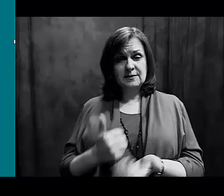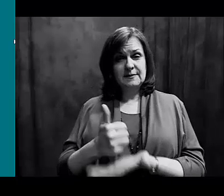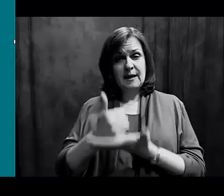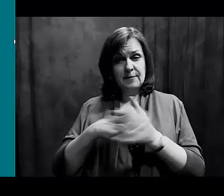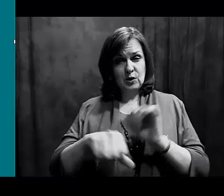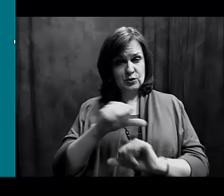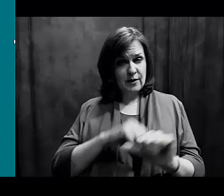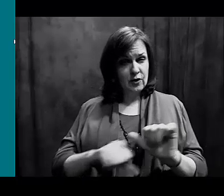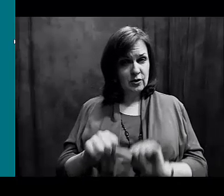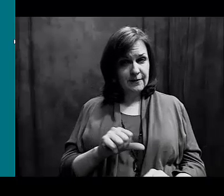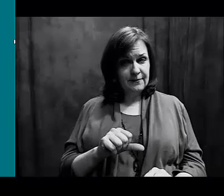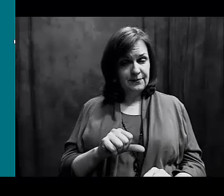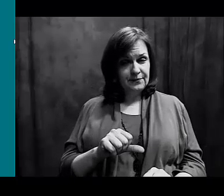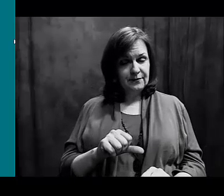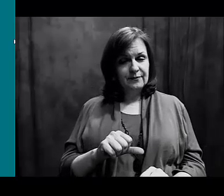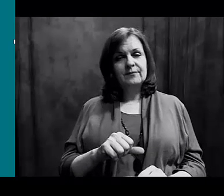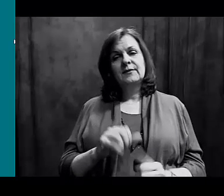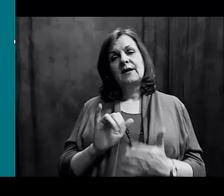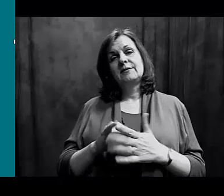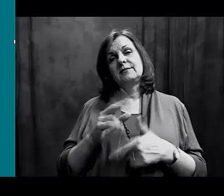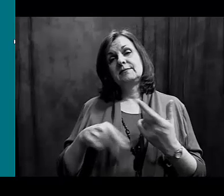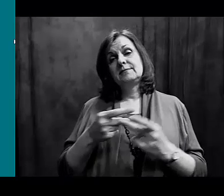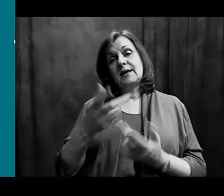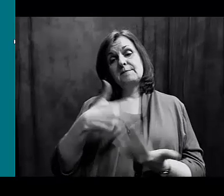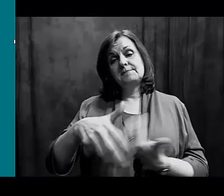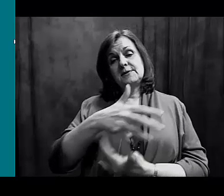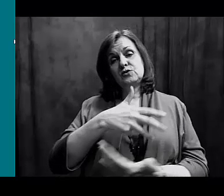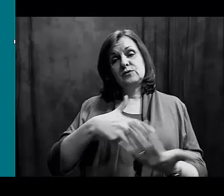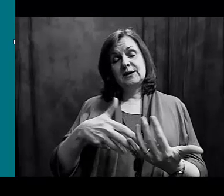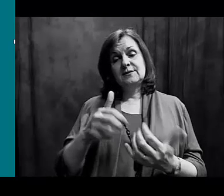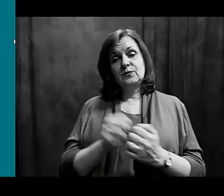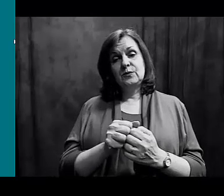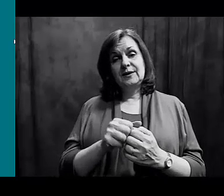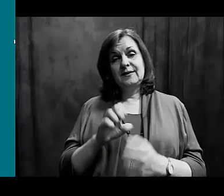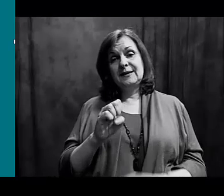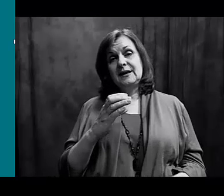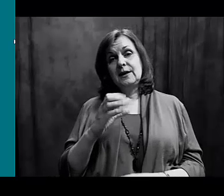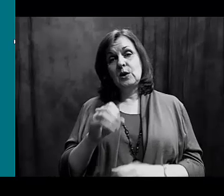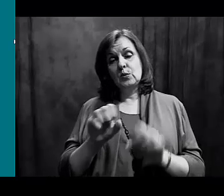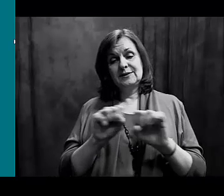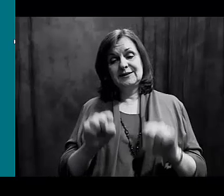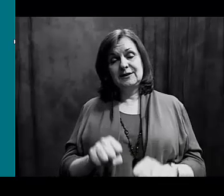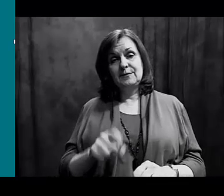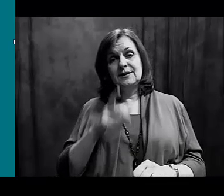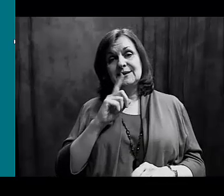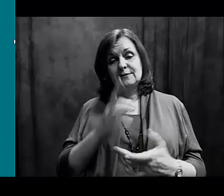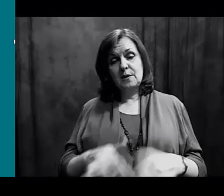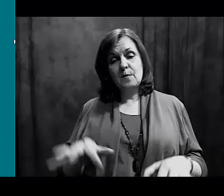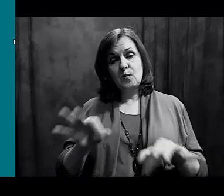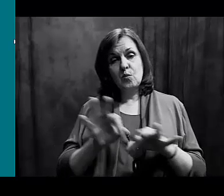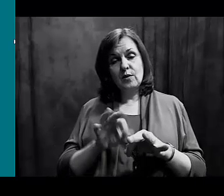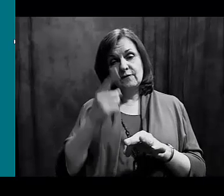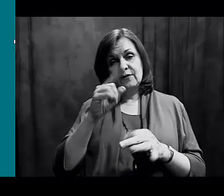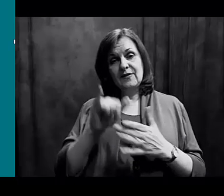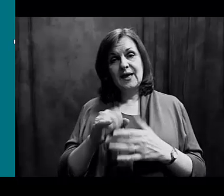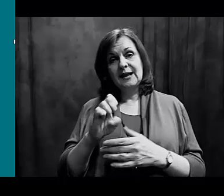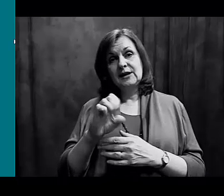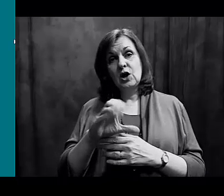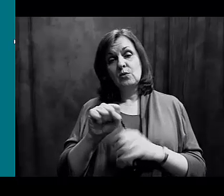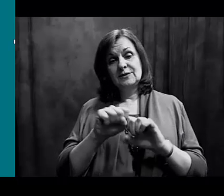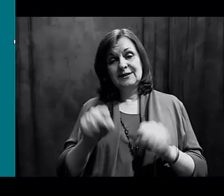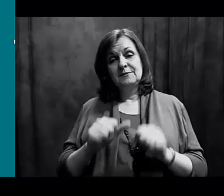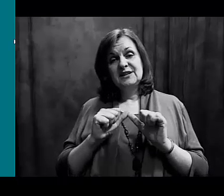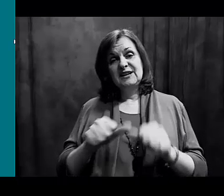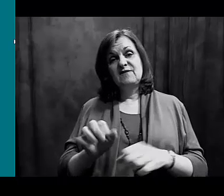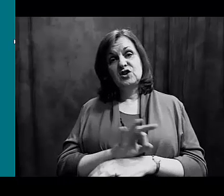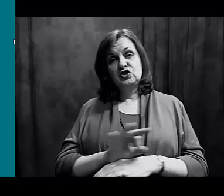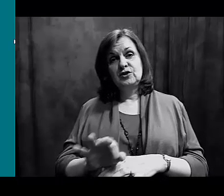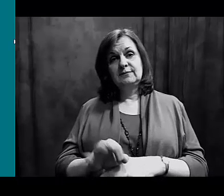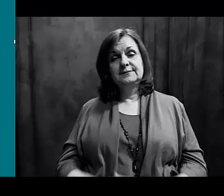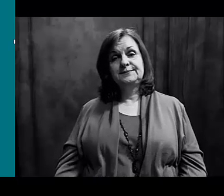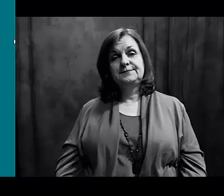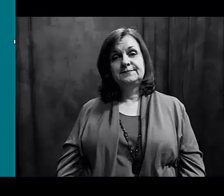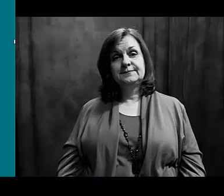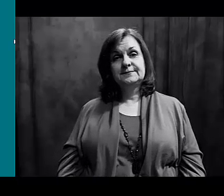all of these kinds of interactions in an ecosystem are critical to the continual functioning of that ecosystem